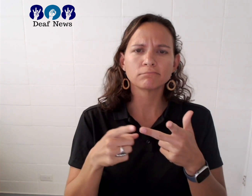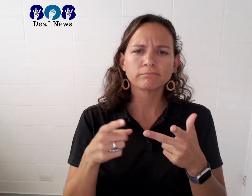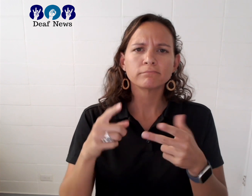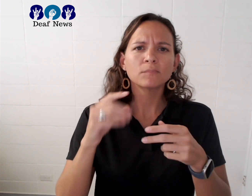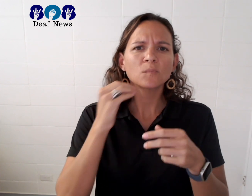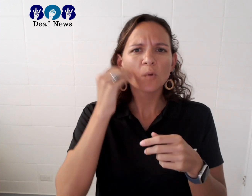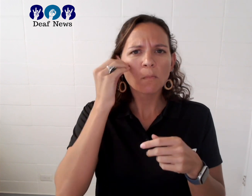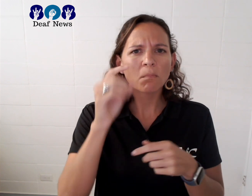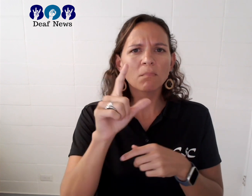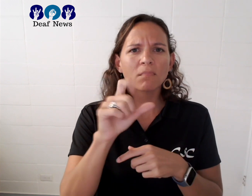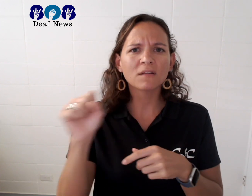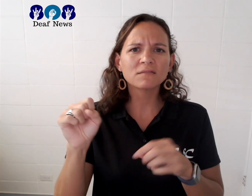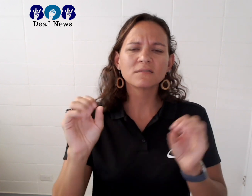homeless initiatives,